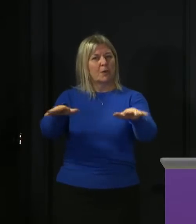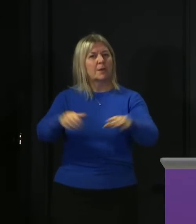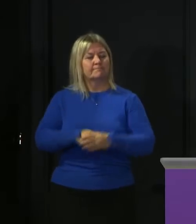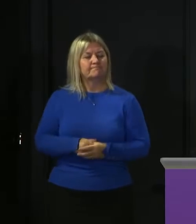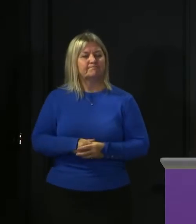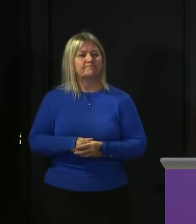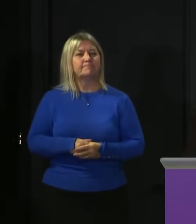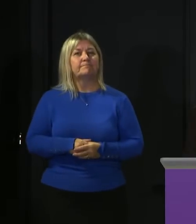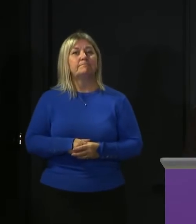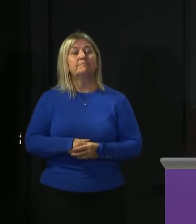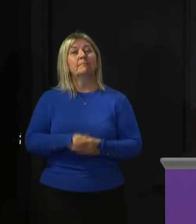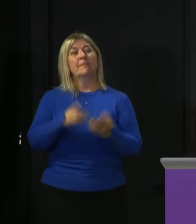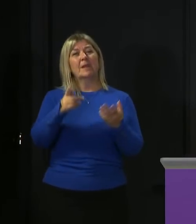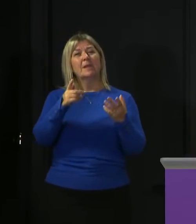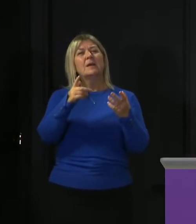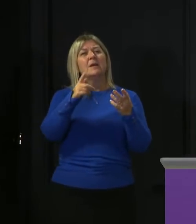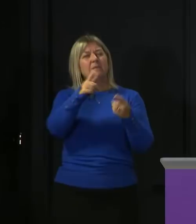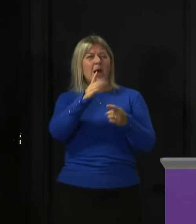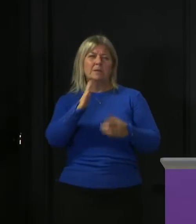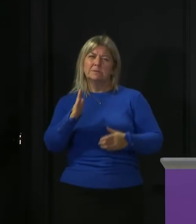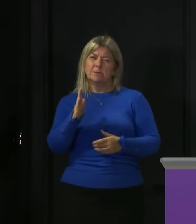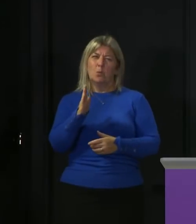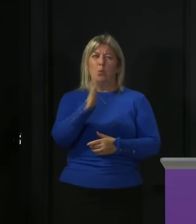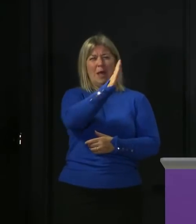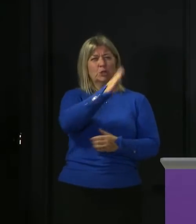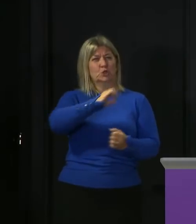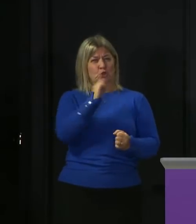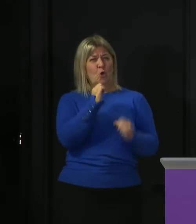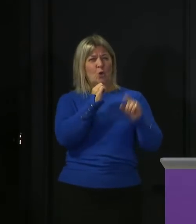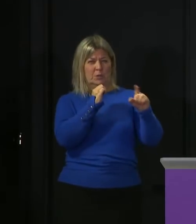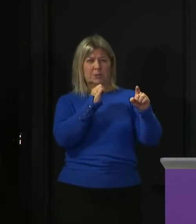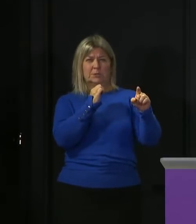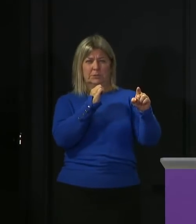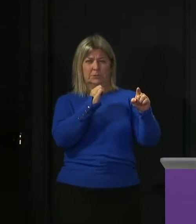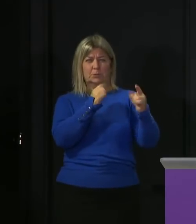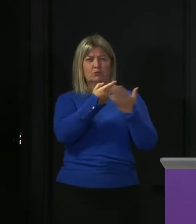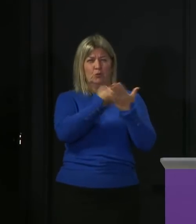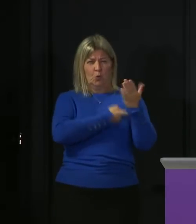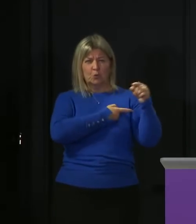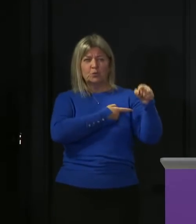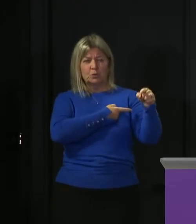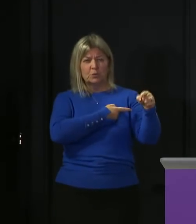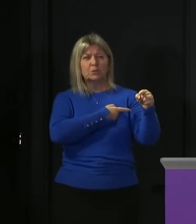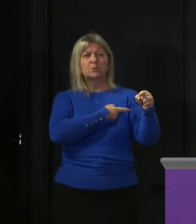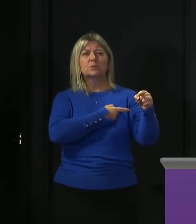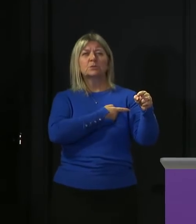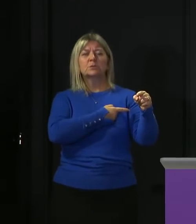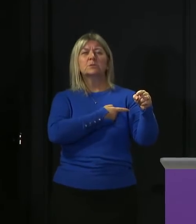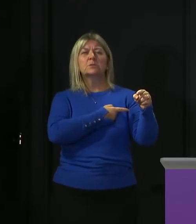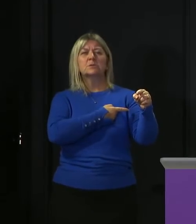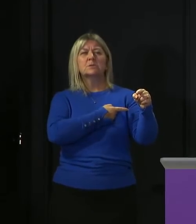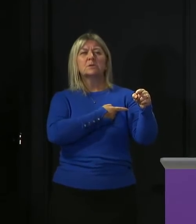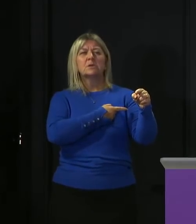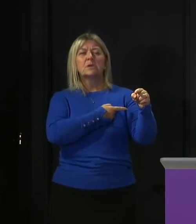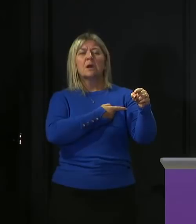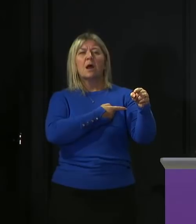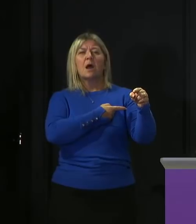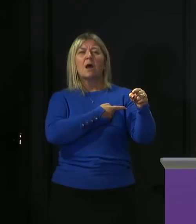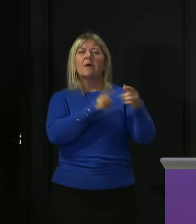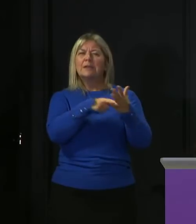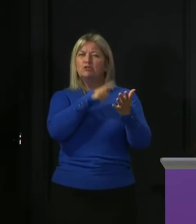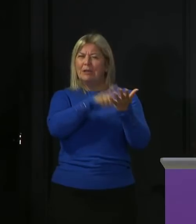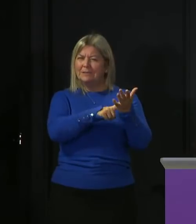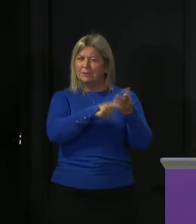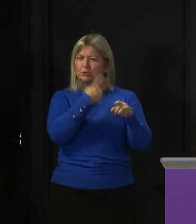West of Scotland, Jason I think yesterday touched on this a little bit. So the people who advised